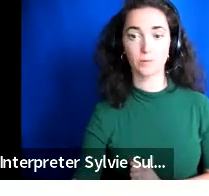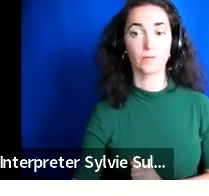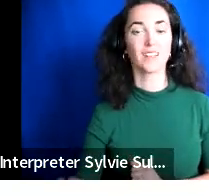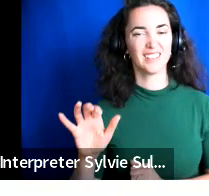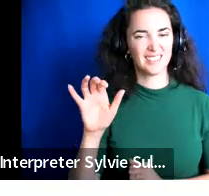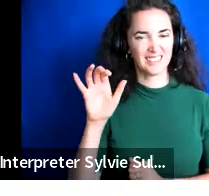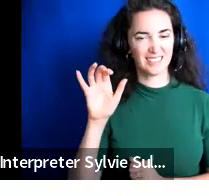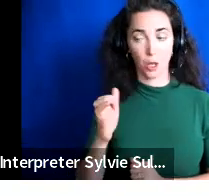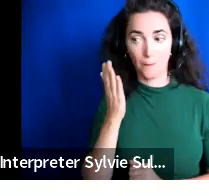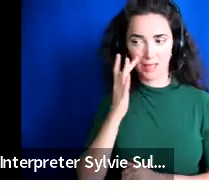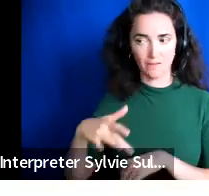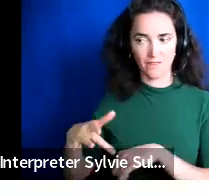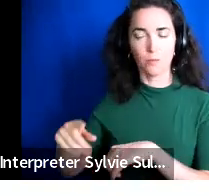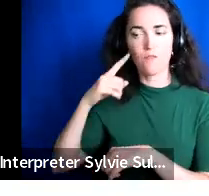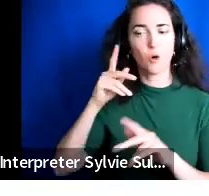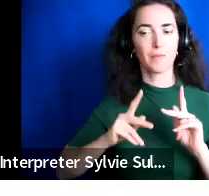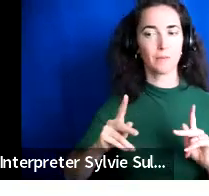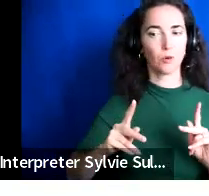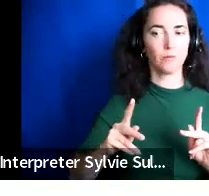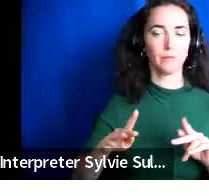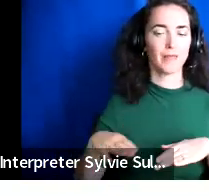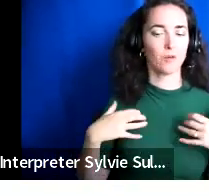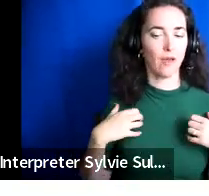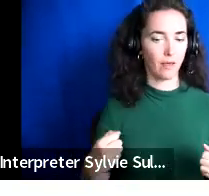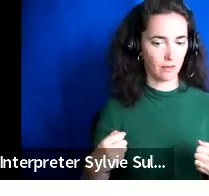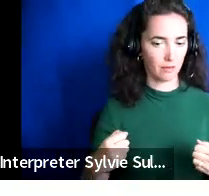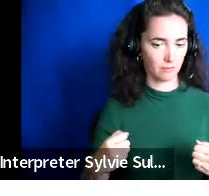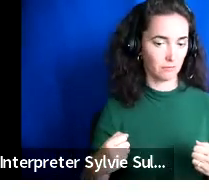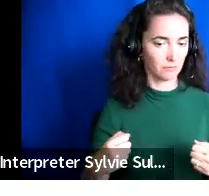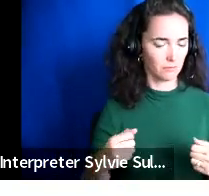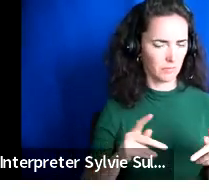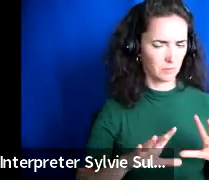So those are serious mental illness, or in a behavioral health prices.